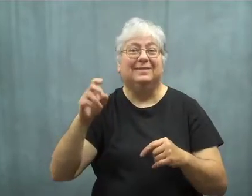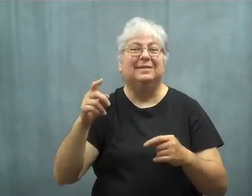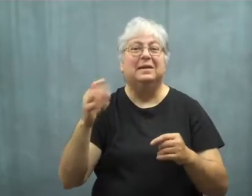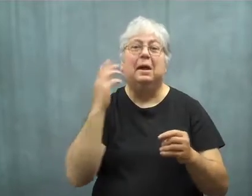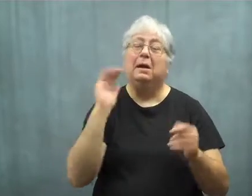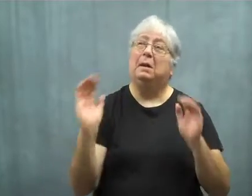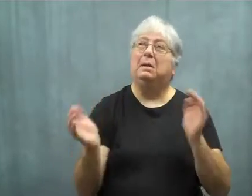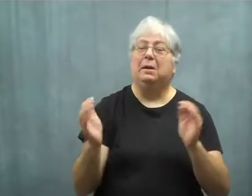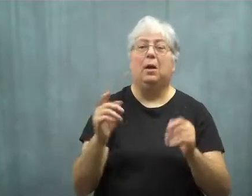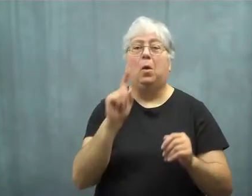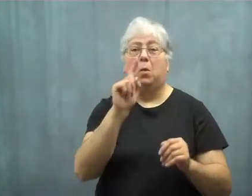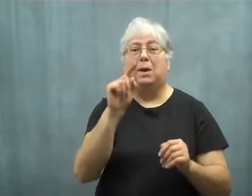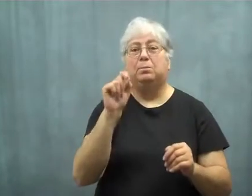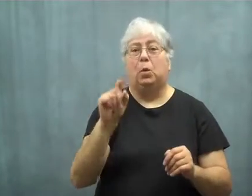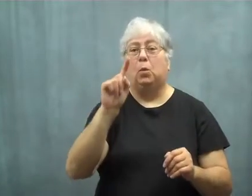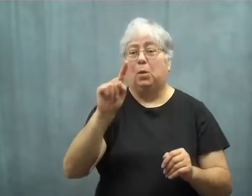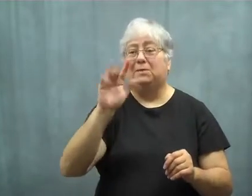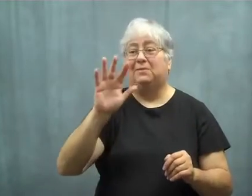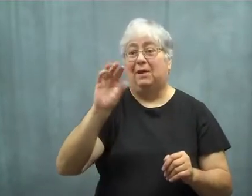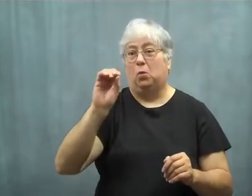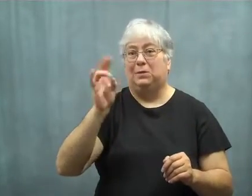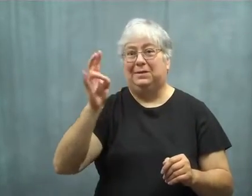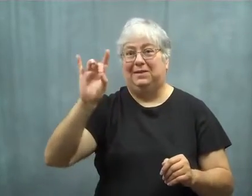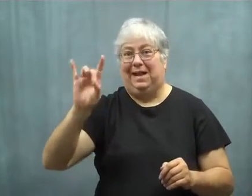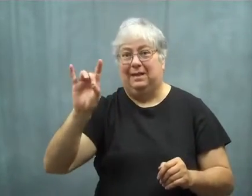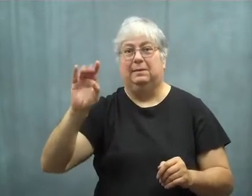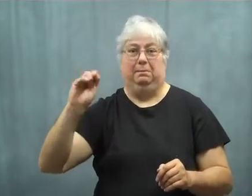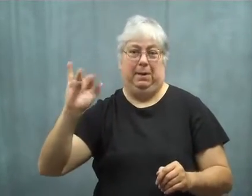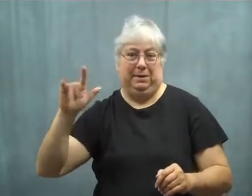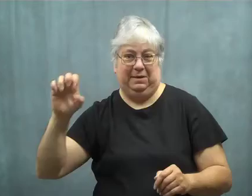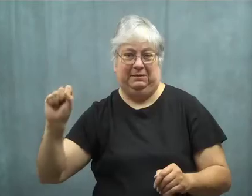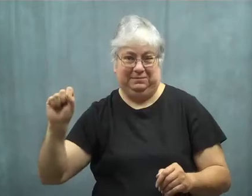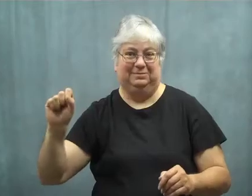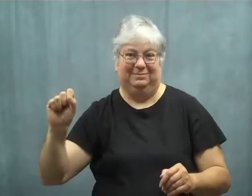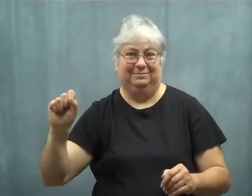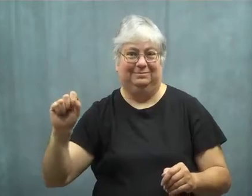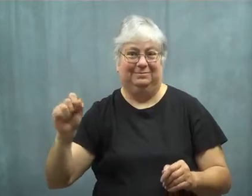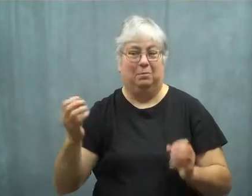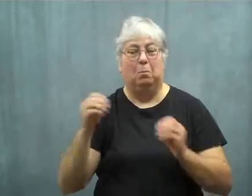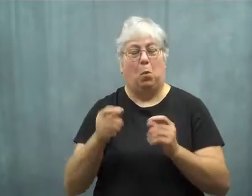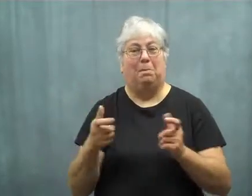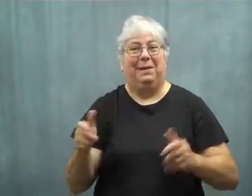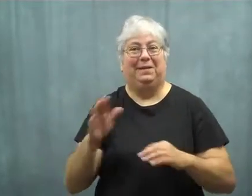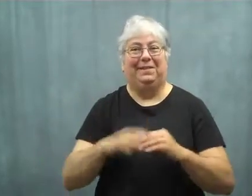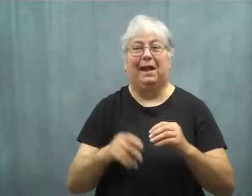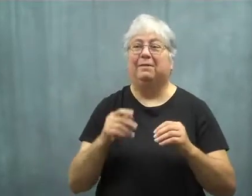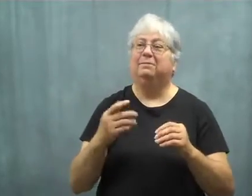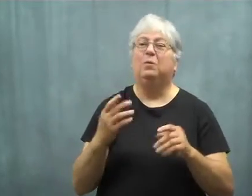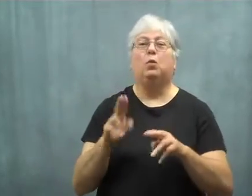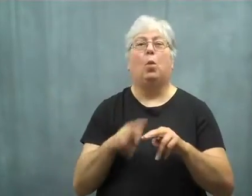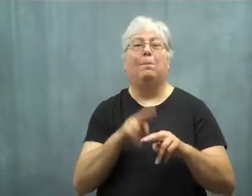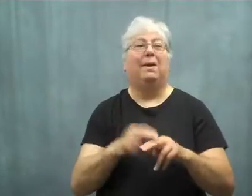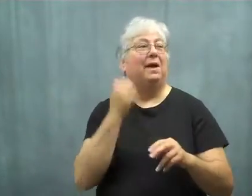In other words, it's the same as 1.15078 miles.